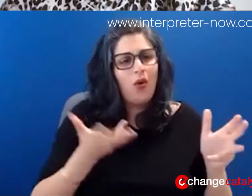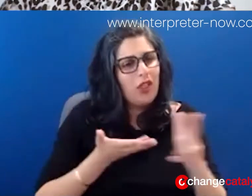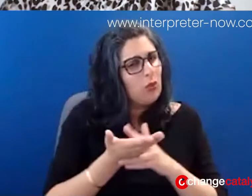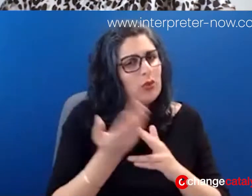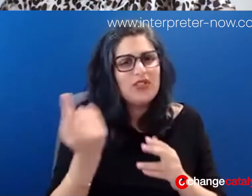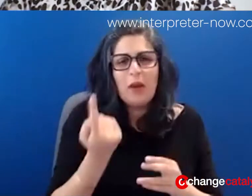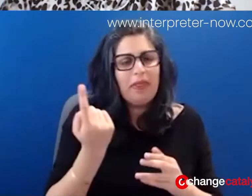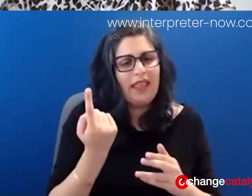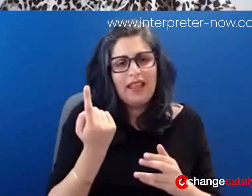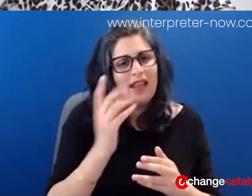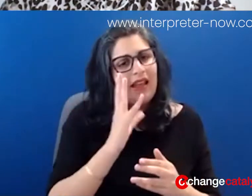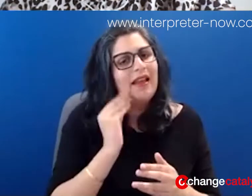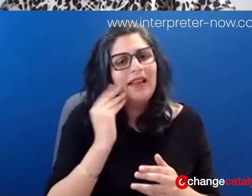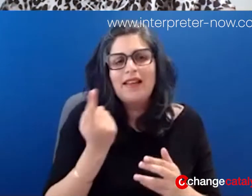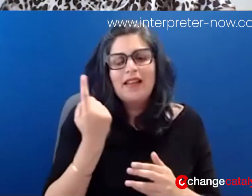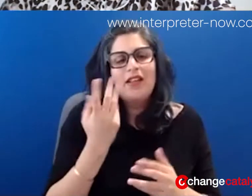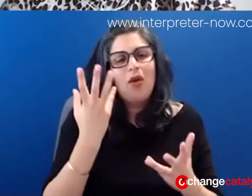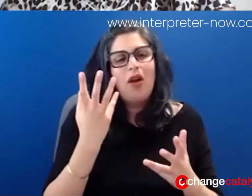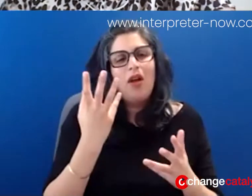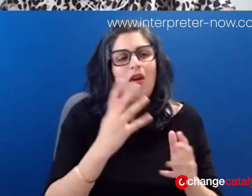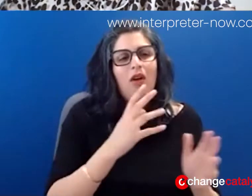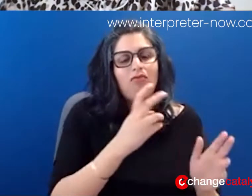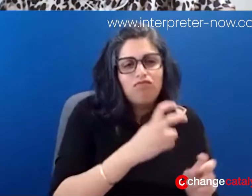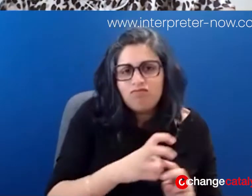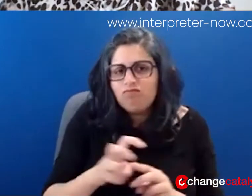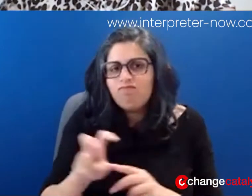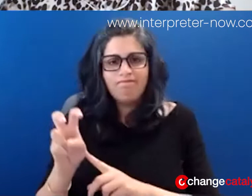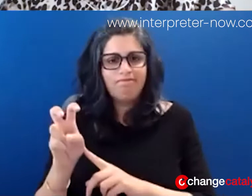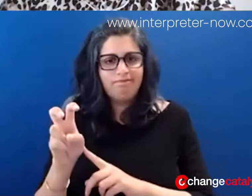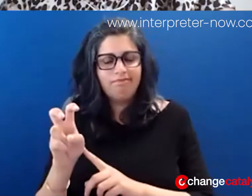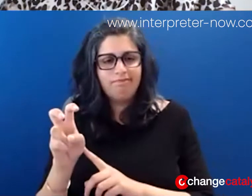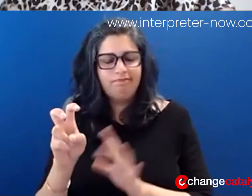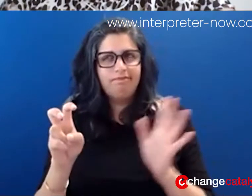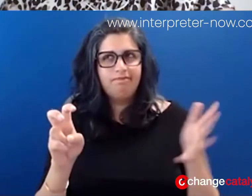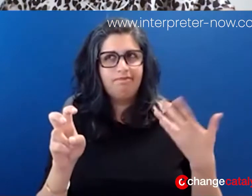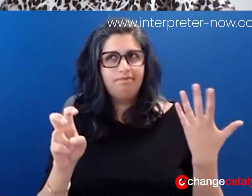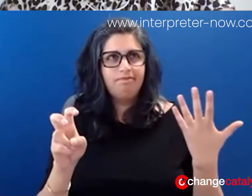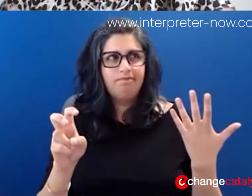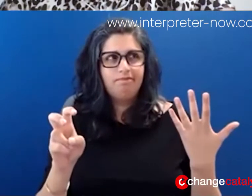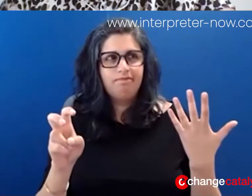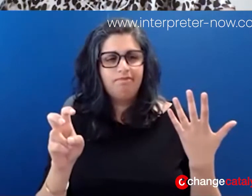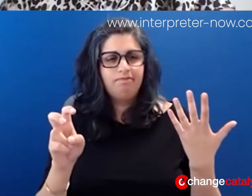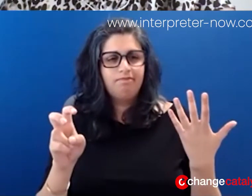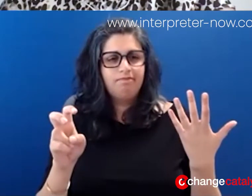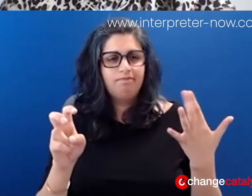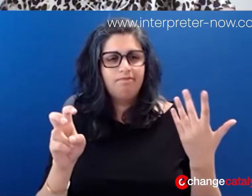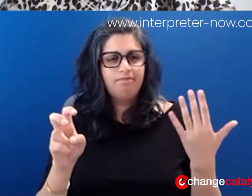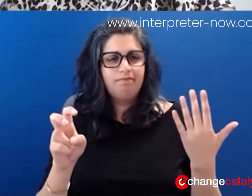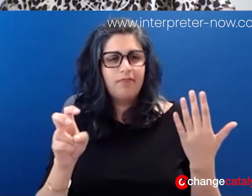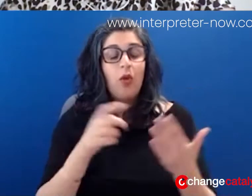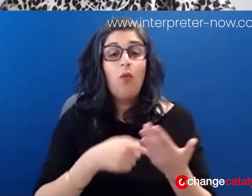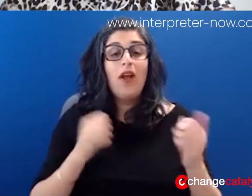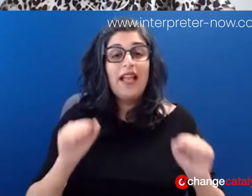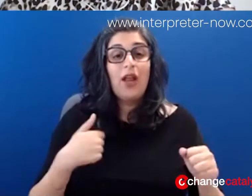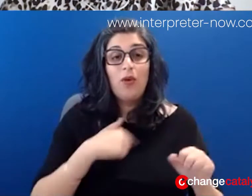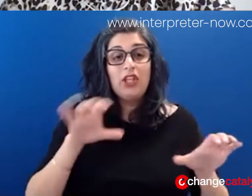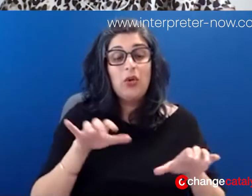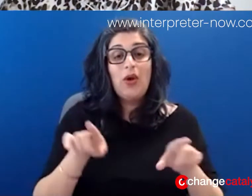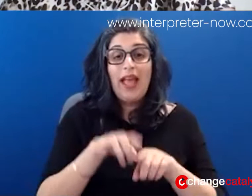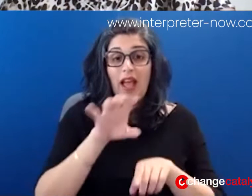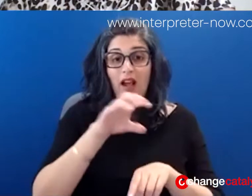And so, I wanted to kind of move into what we can do as colleagues and for managers,